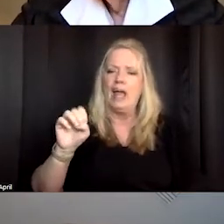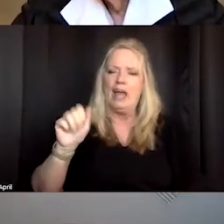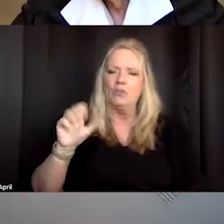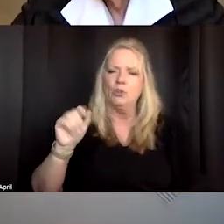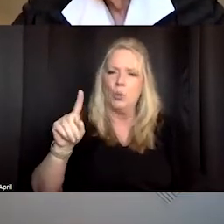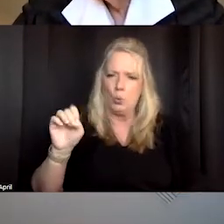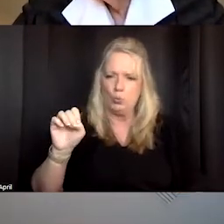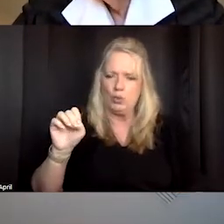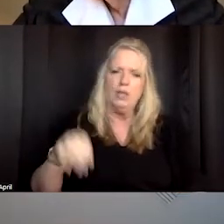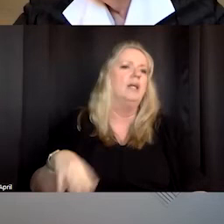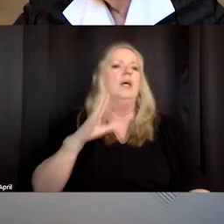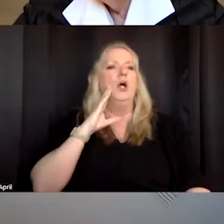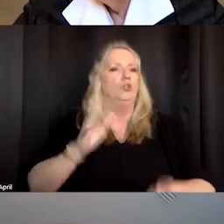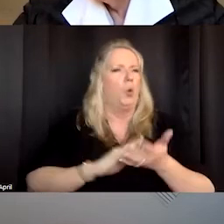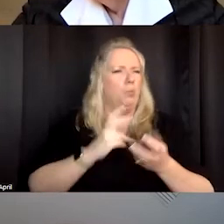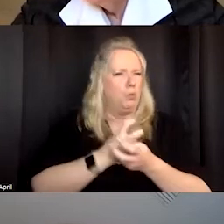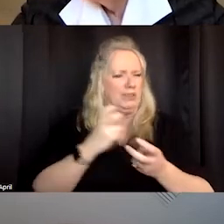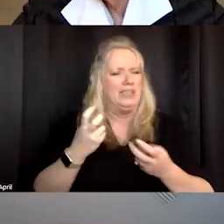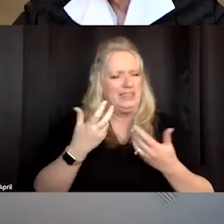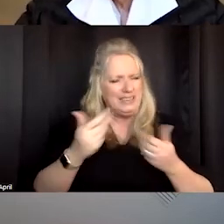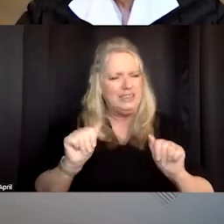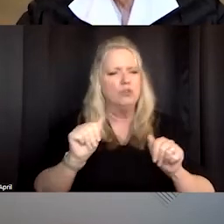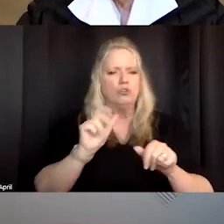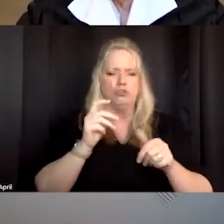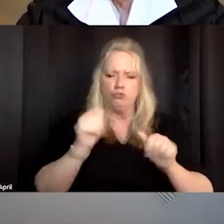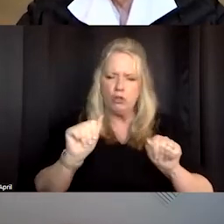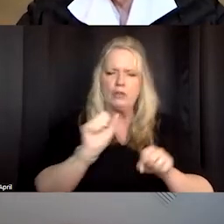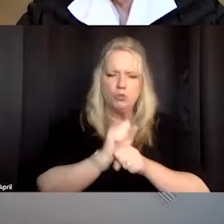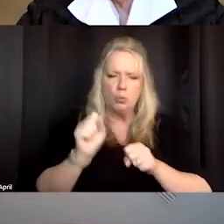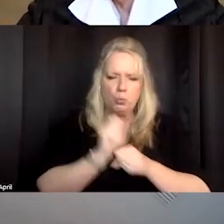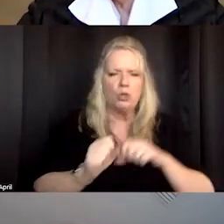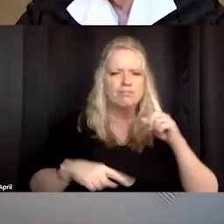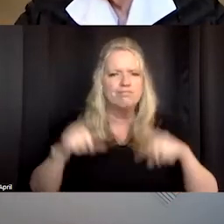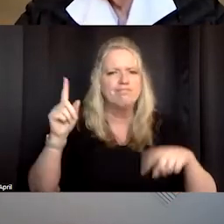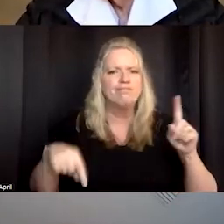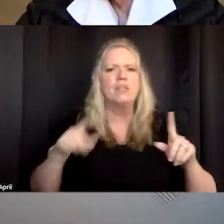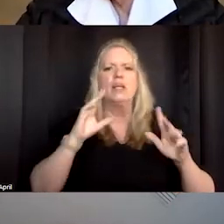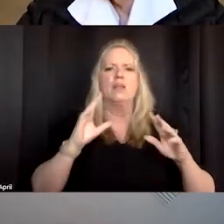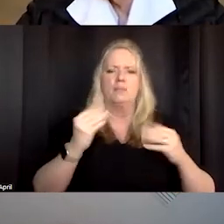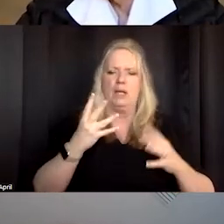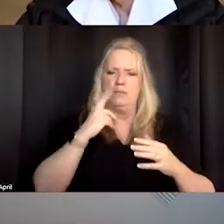POISON CENTERS ARE STILL TRYING TO WORK WITH THE VARIOUS PROVIDERS, OF, OF THE MAJOR CELLULAR